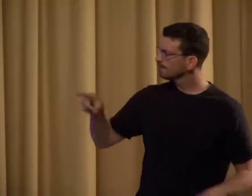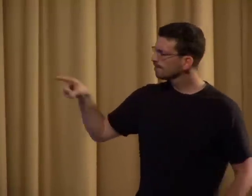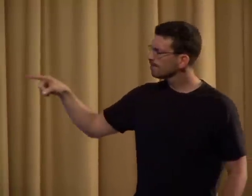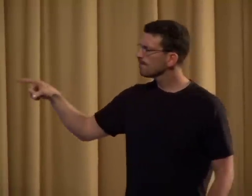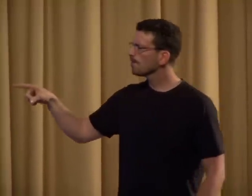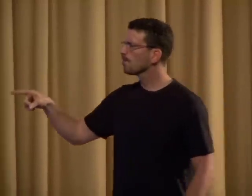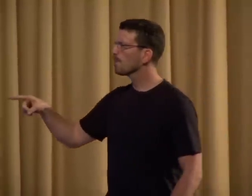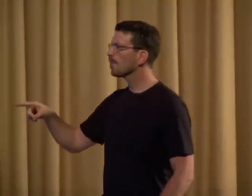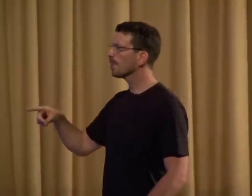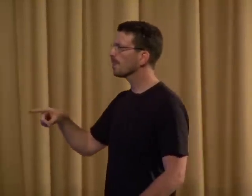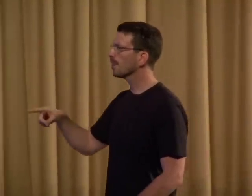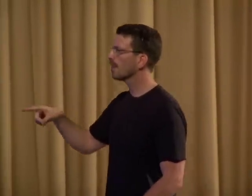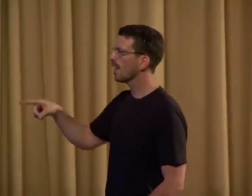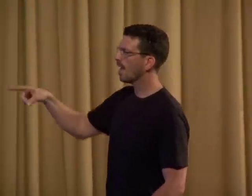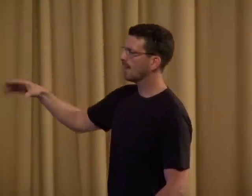It's very brief, about 300 words and it explains the core teaching of Buddhism.